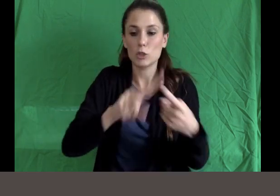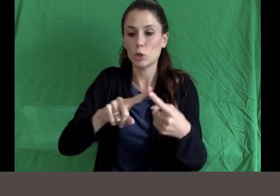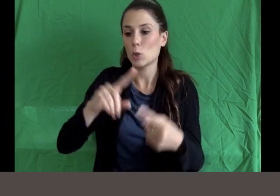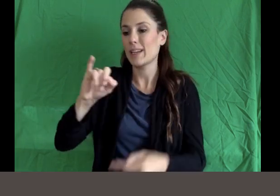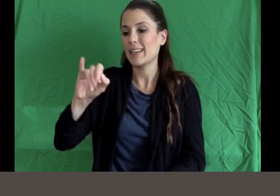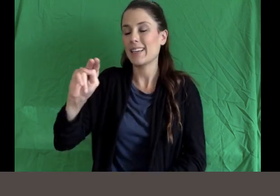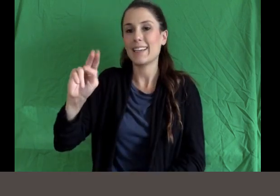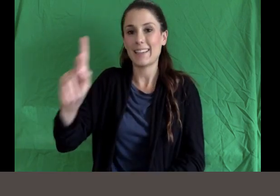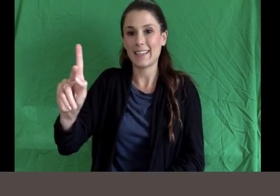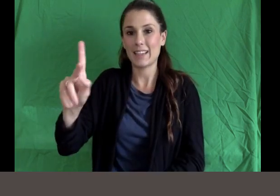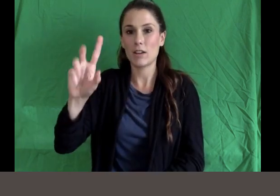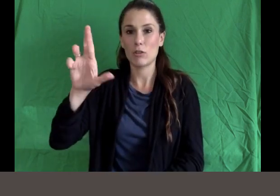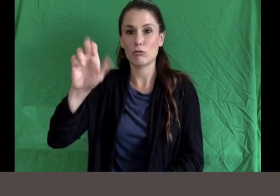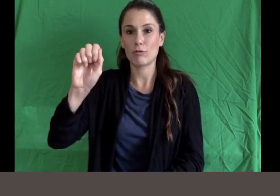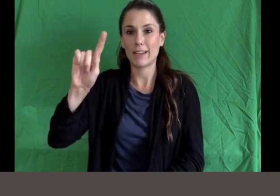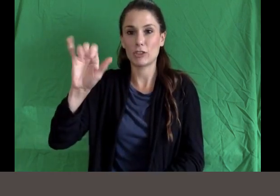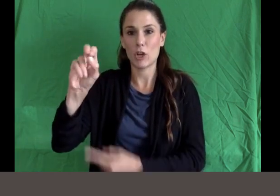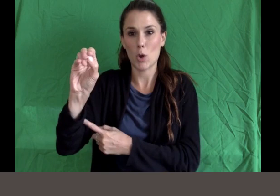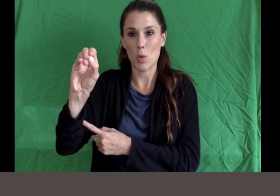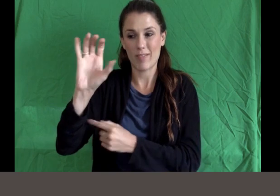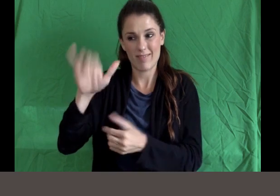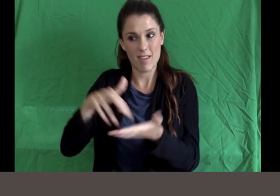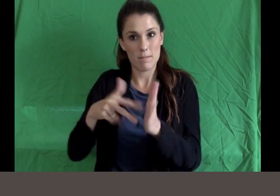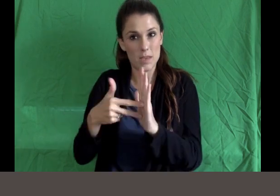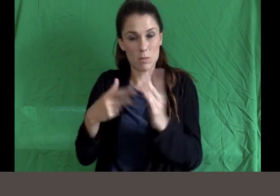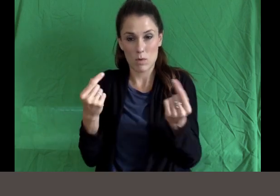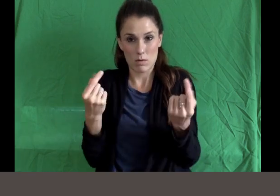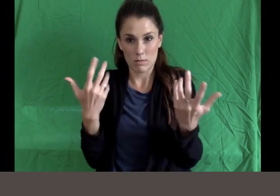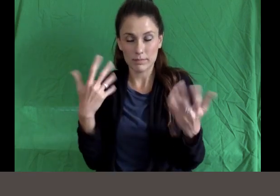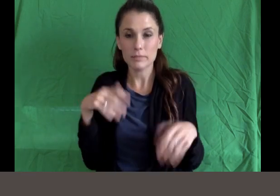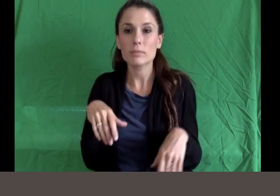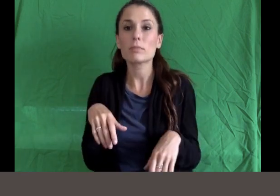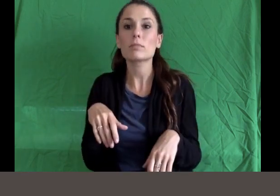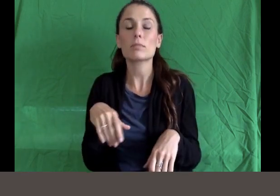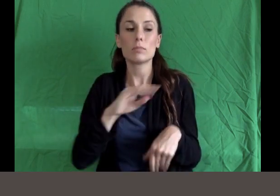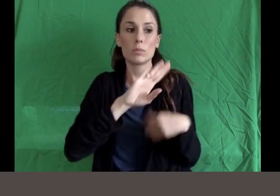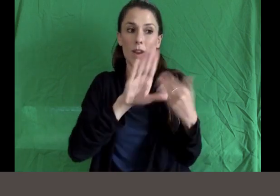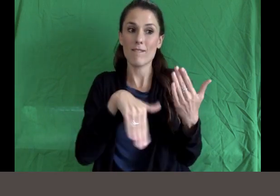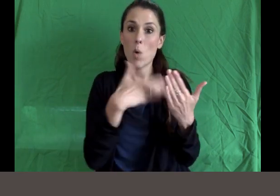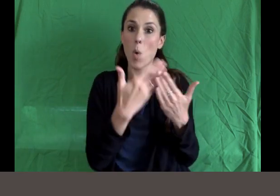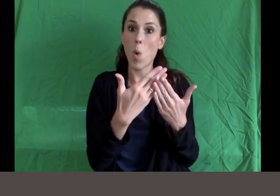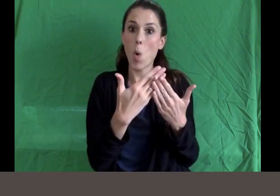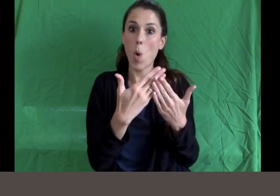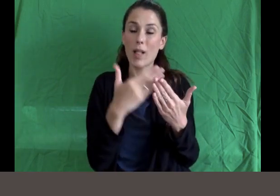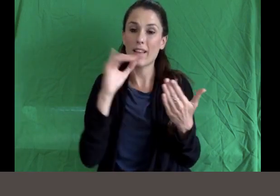a data to ink ratio all that saying is of all of the ink that you put onto a given data